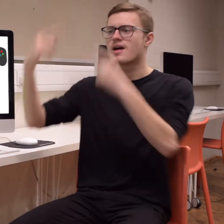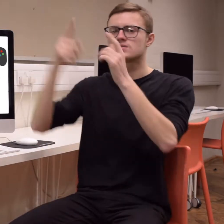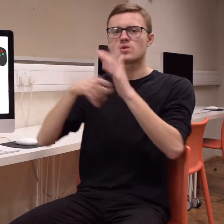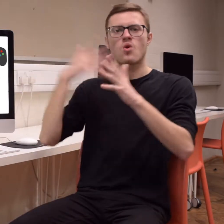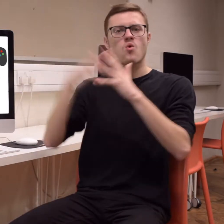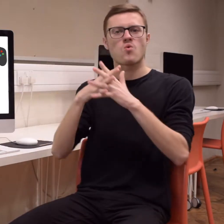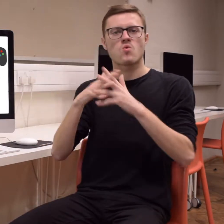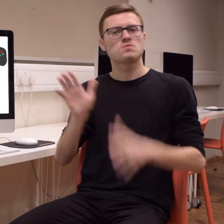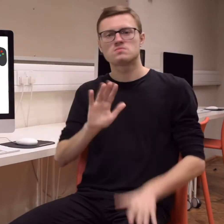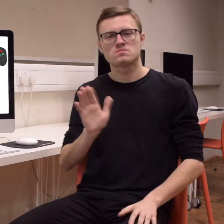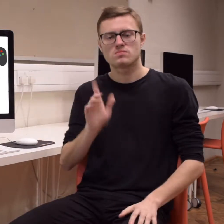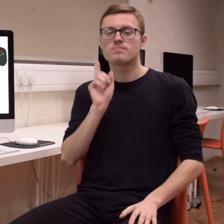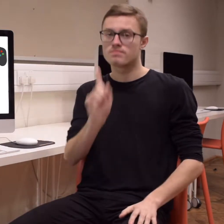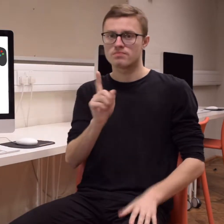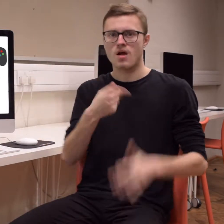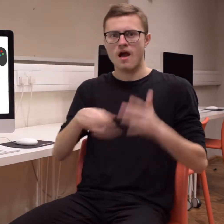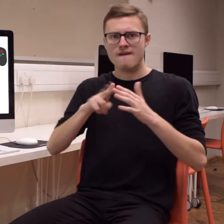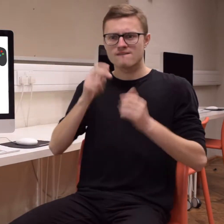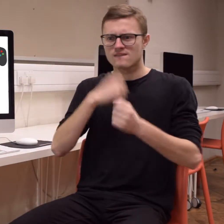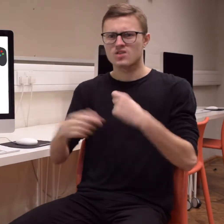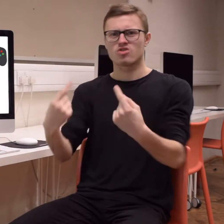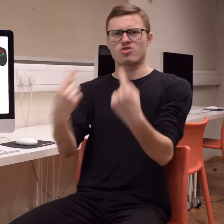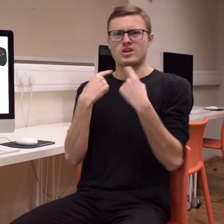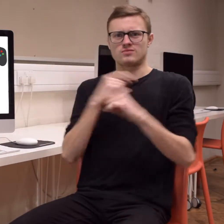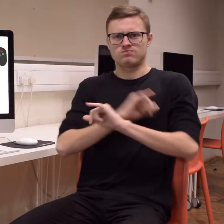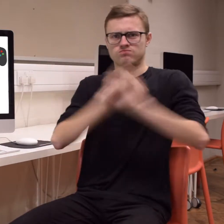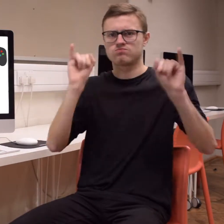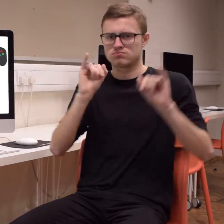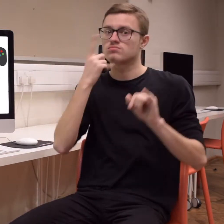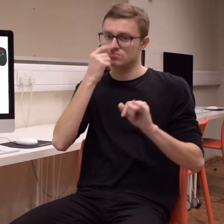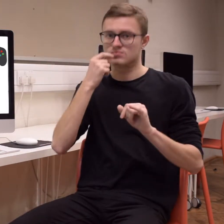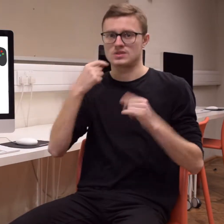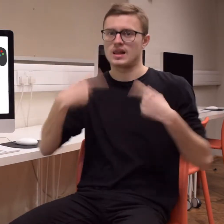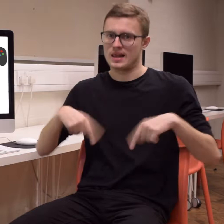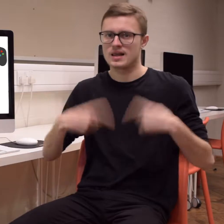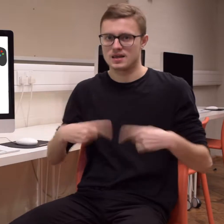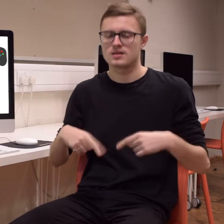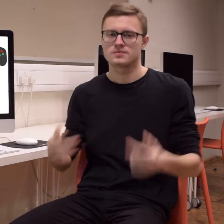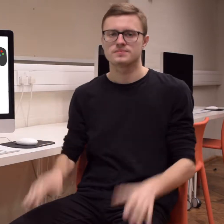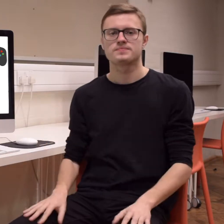the law but if the content is threatening then it could be illegal.